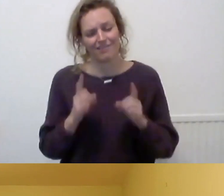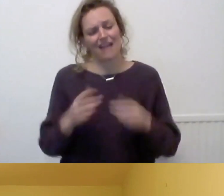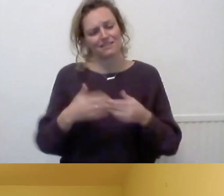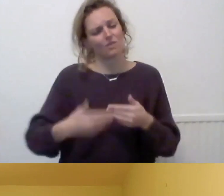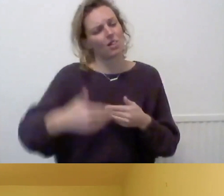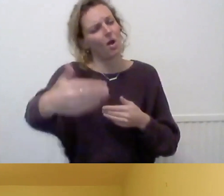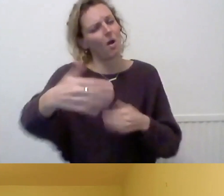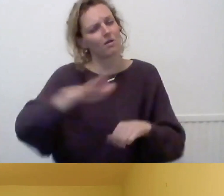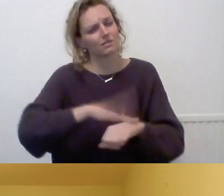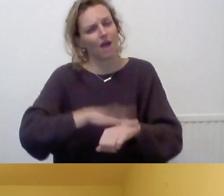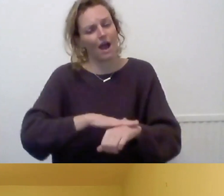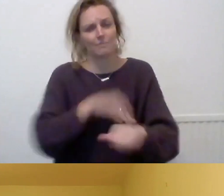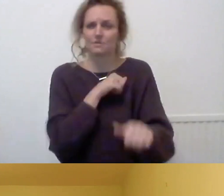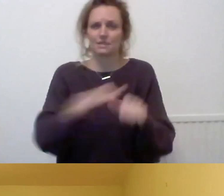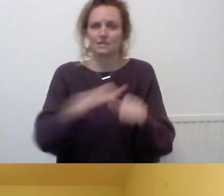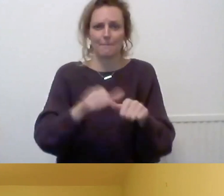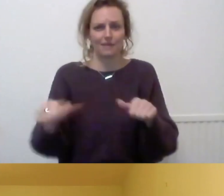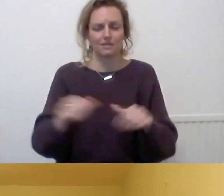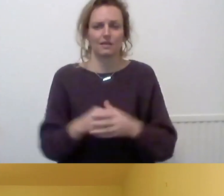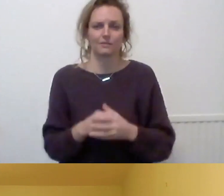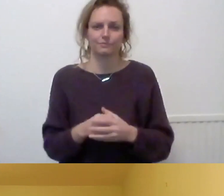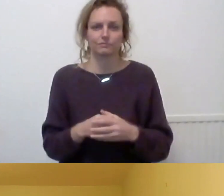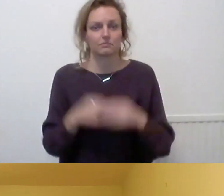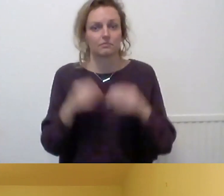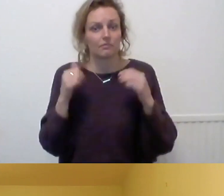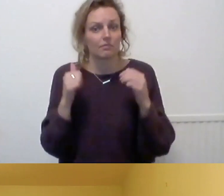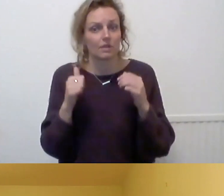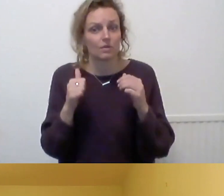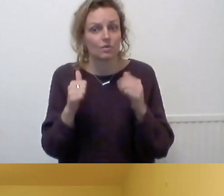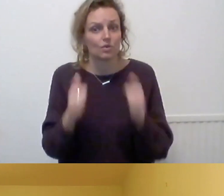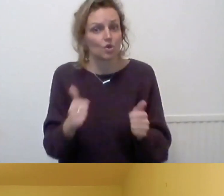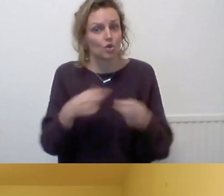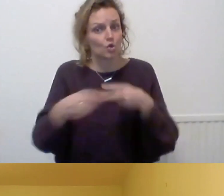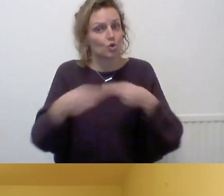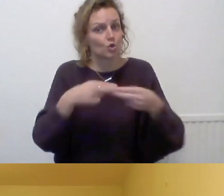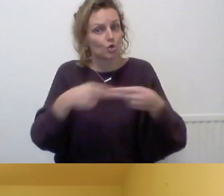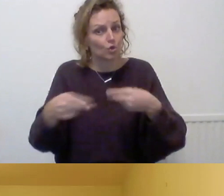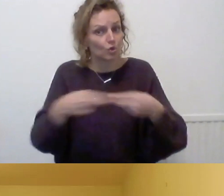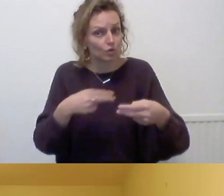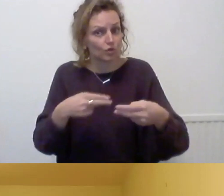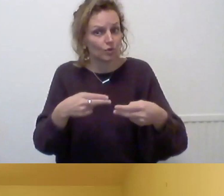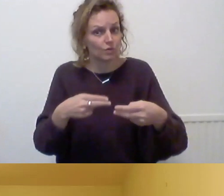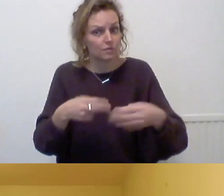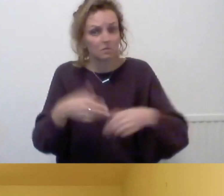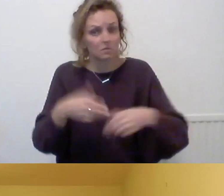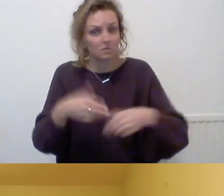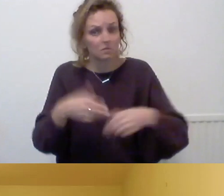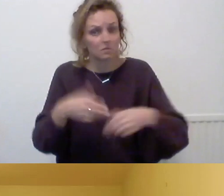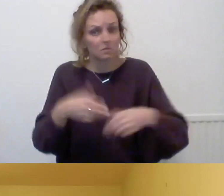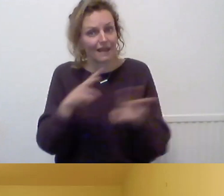the good news is, we haven't seen established fibrosis in the majority of our patients.